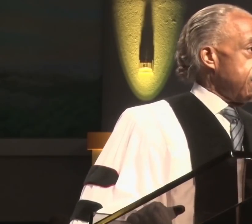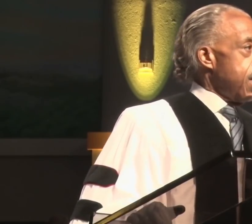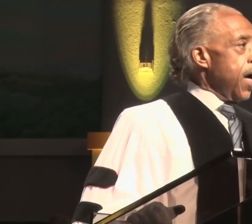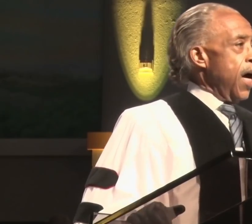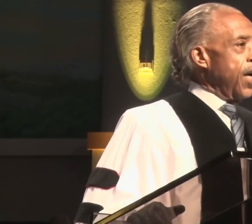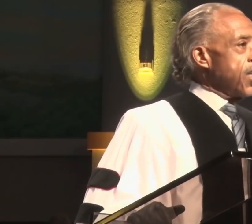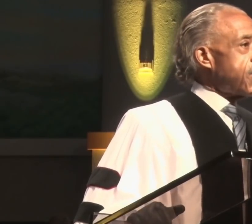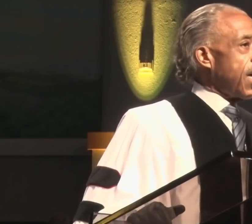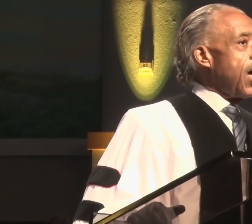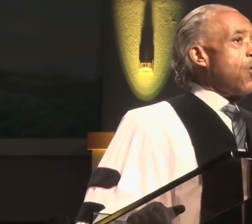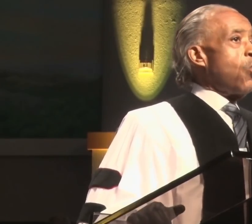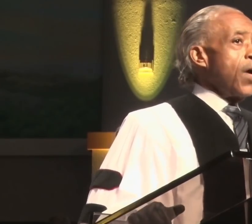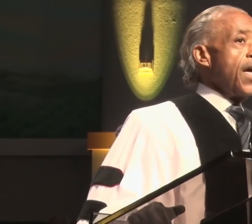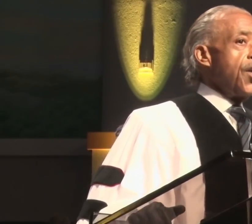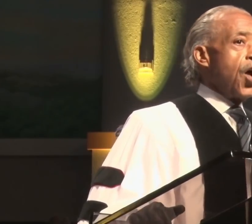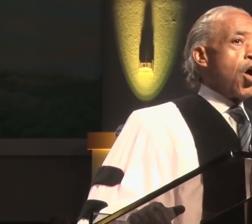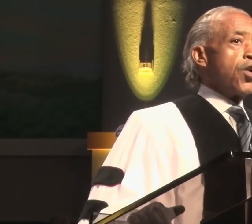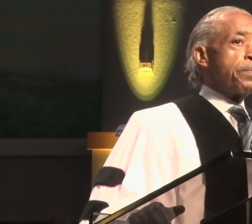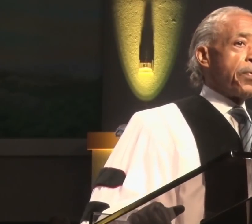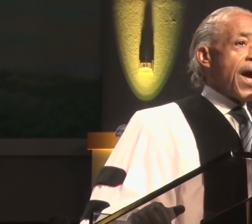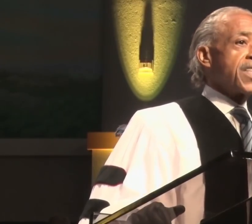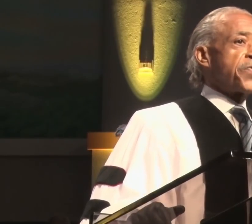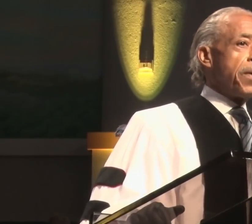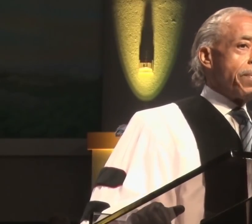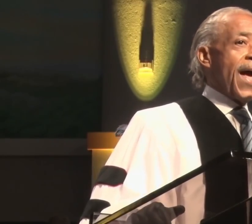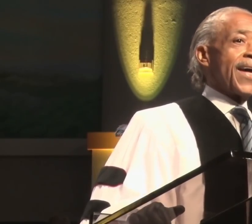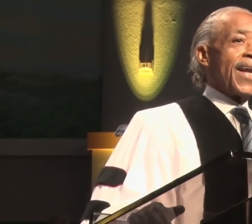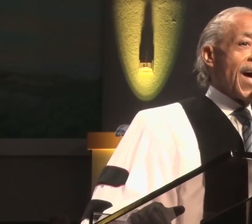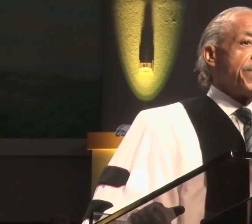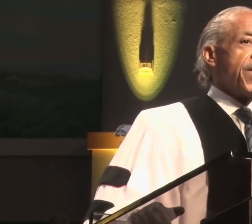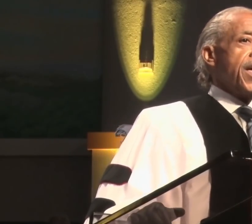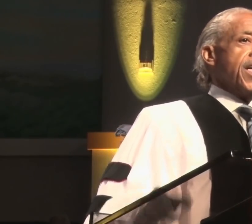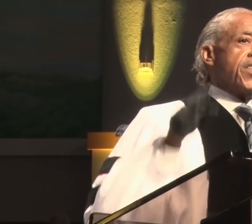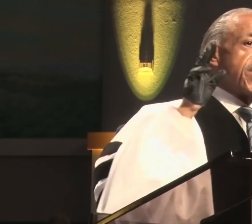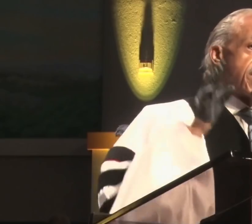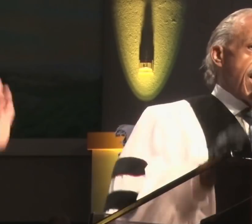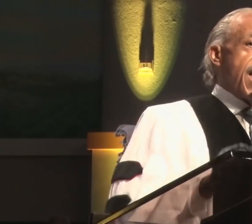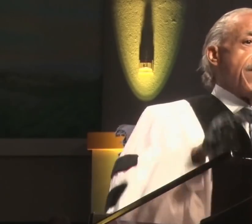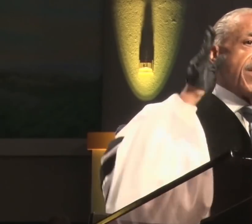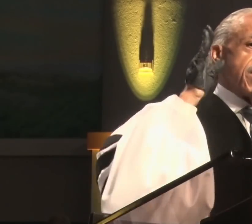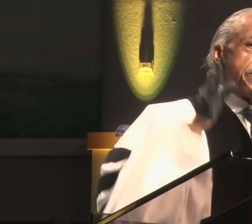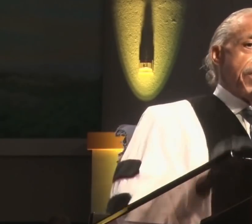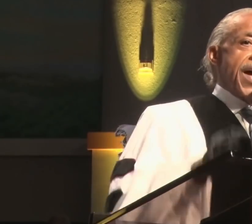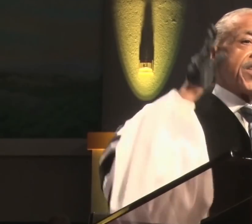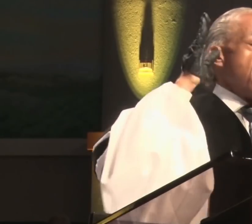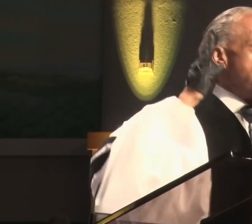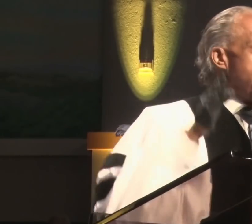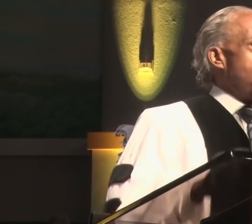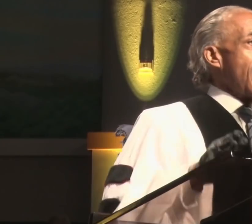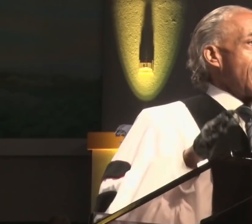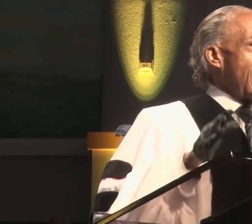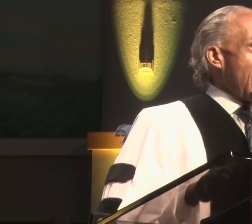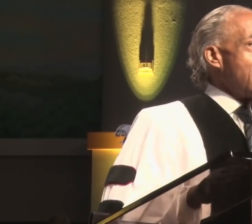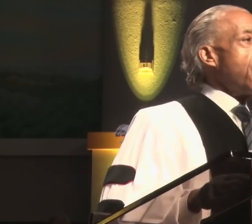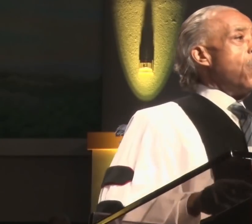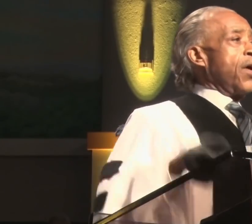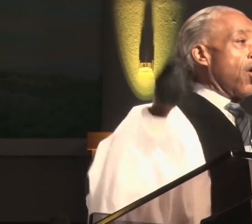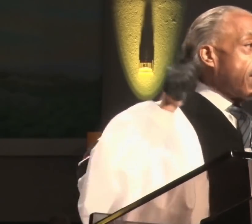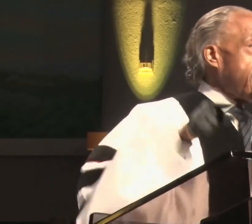TEACH NO NEW LESSONS. THEY WOULDN’T HAVE TO GET CORPORATIONS TO GET MONEY. THEY WOULD SEND THEM TO JAIL AND